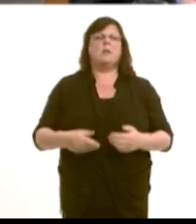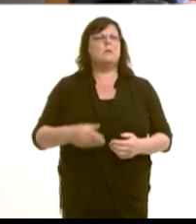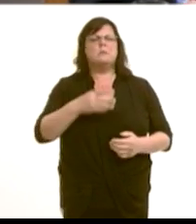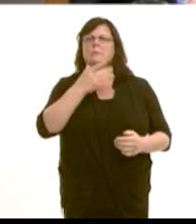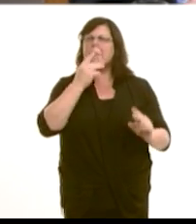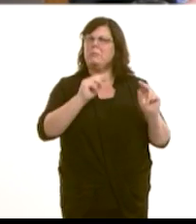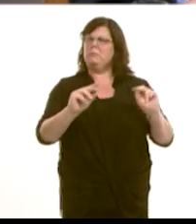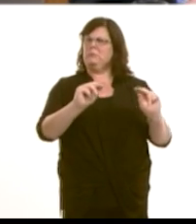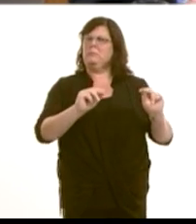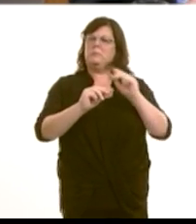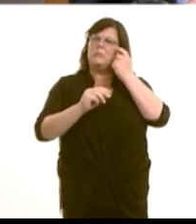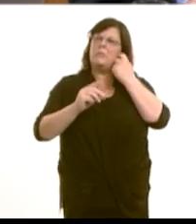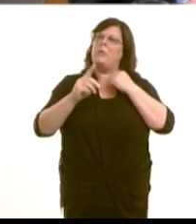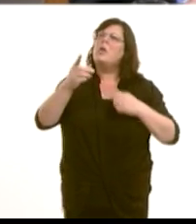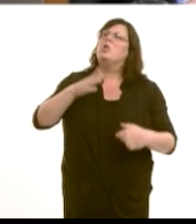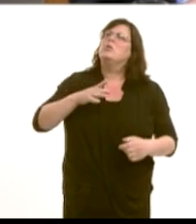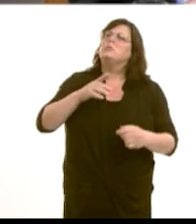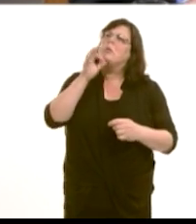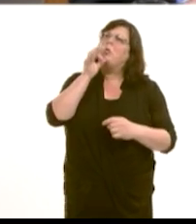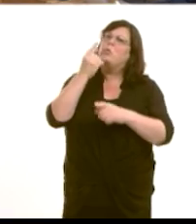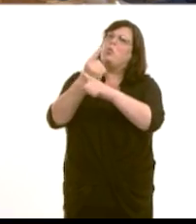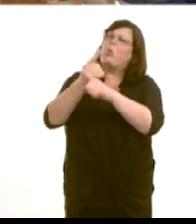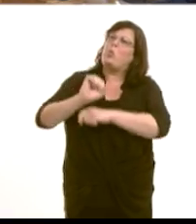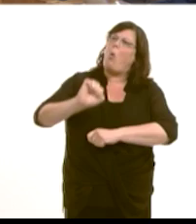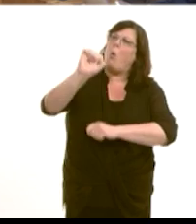If you are not prepared to have a word with your own MPs, perhaps theyíre prepared to